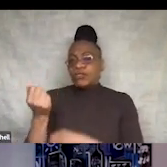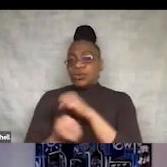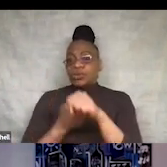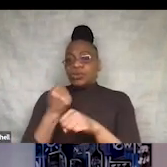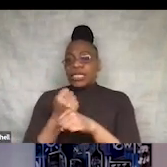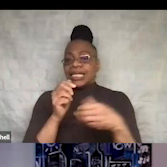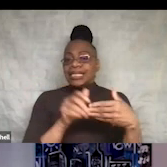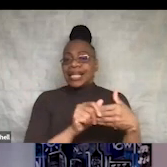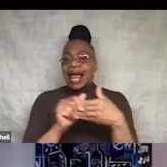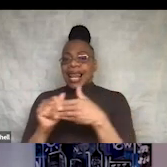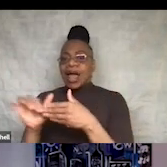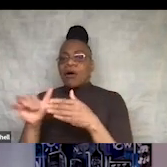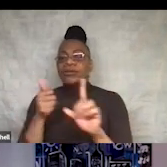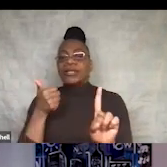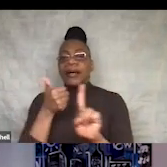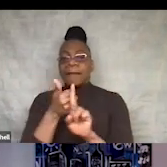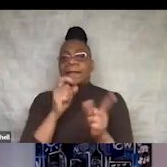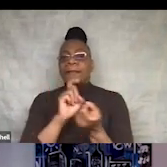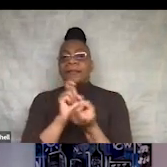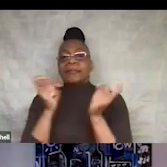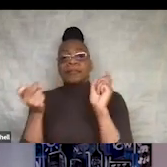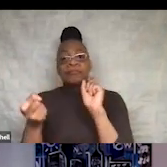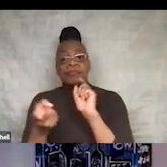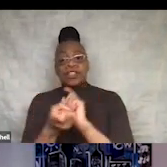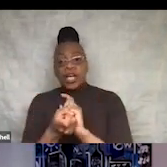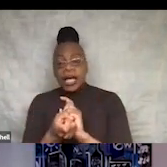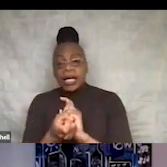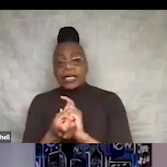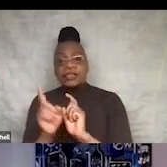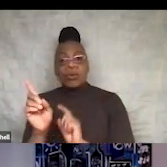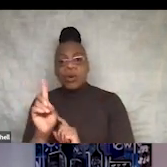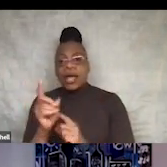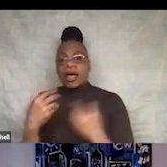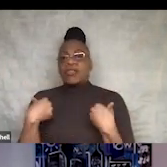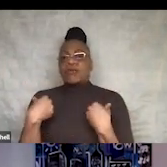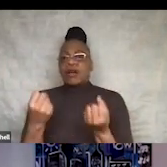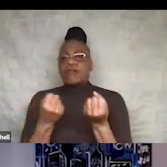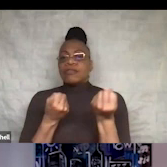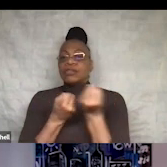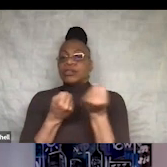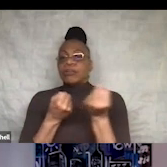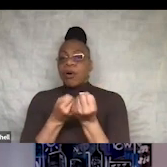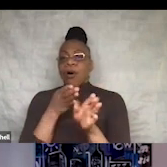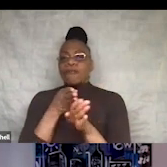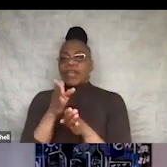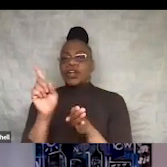and impacted change in the recovery supports field at the state-national levels.